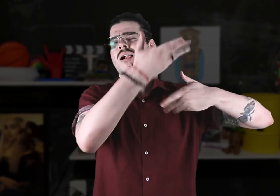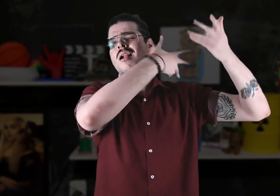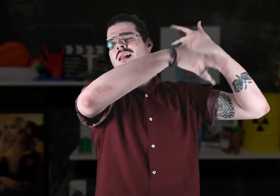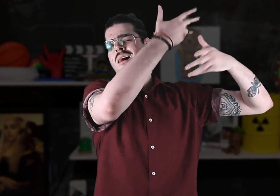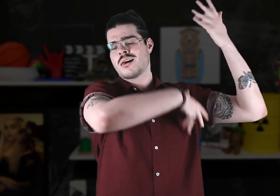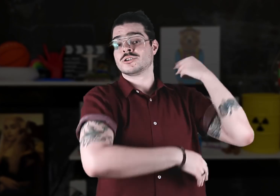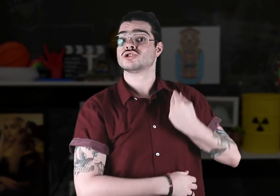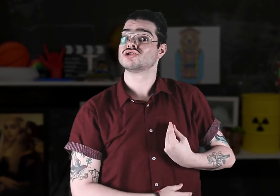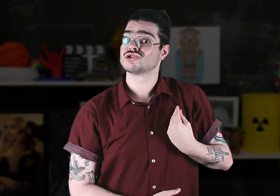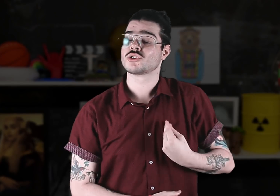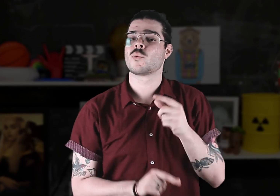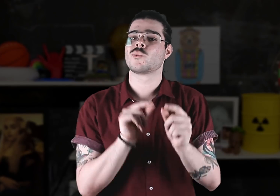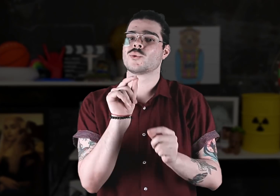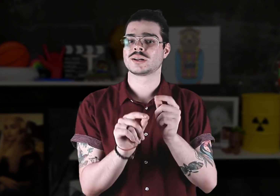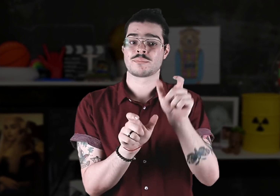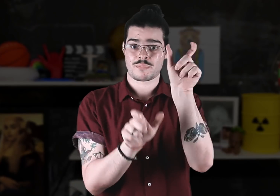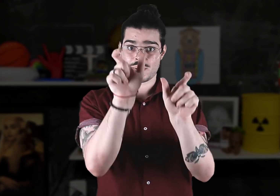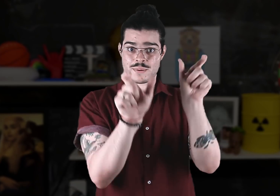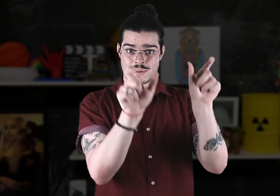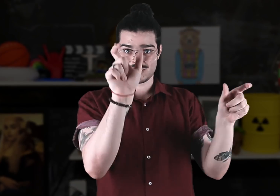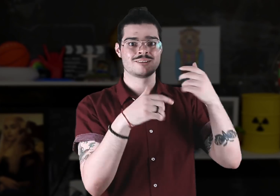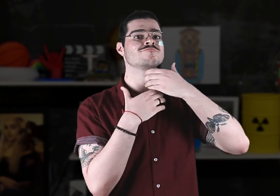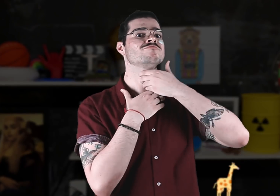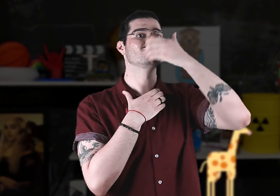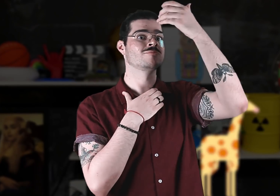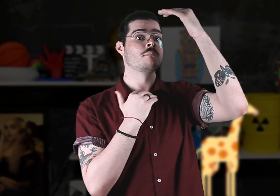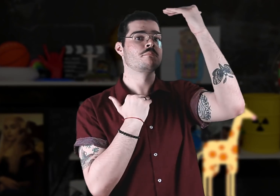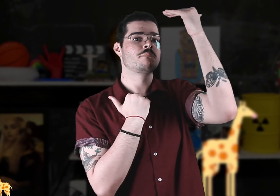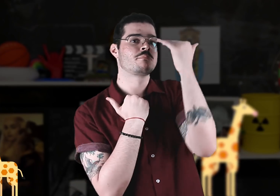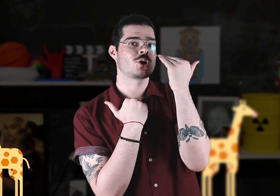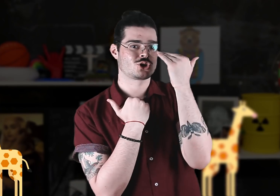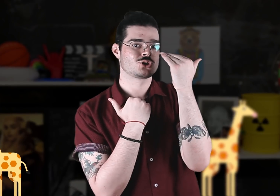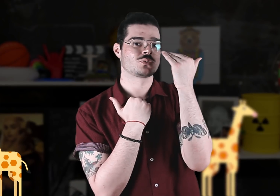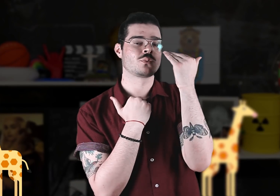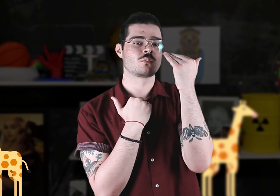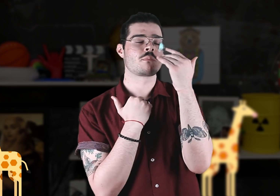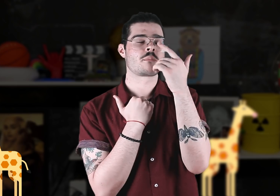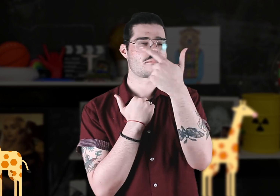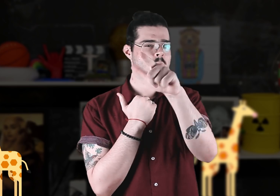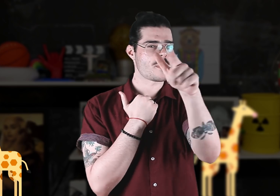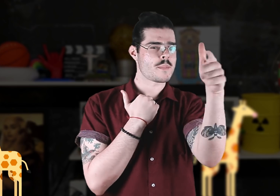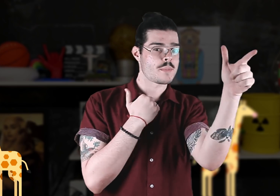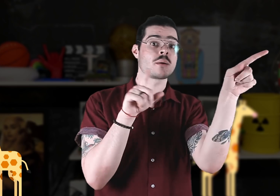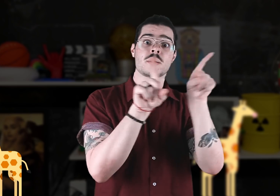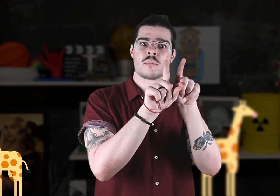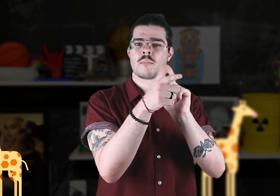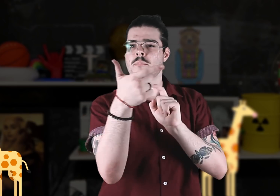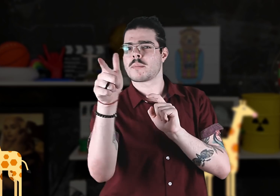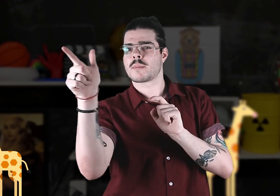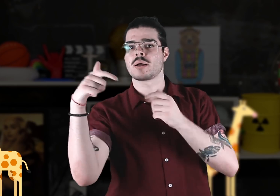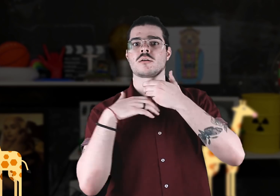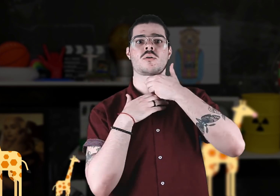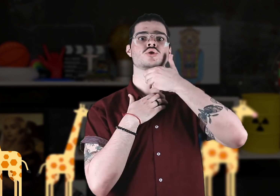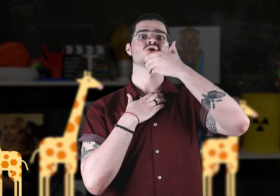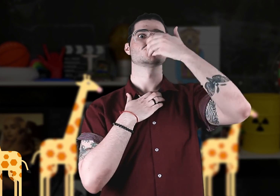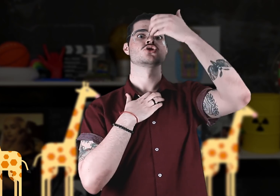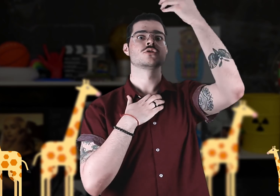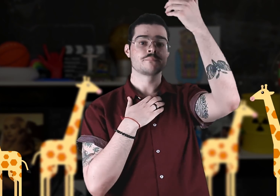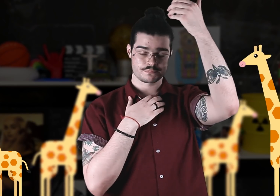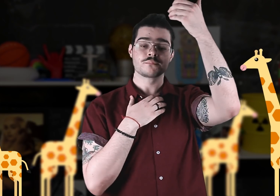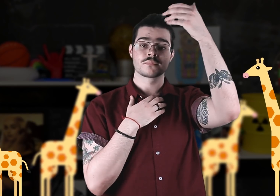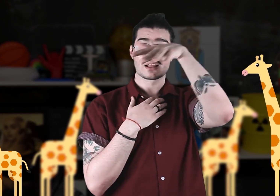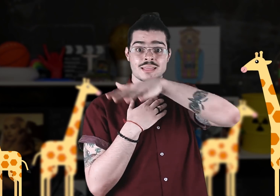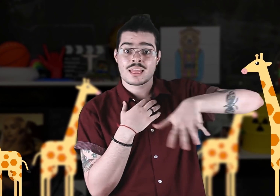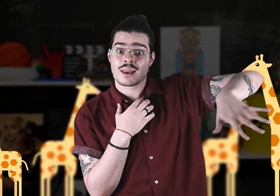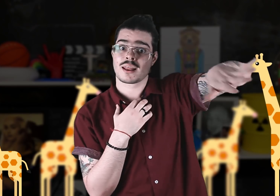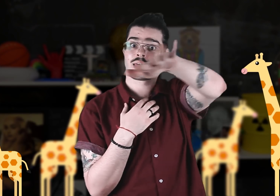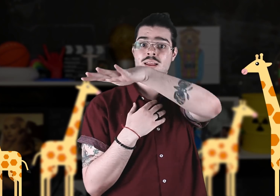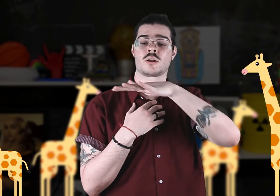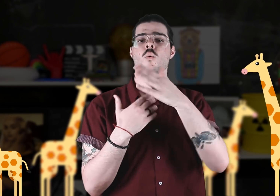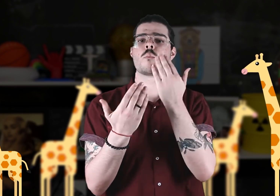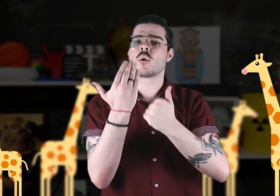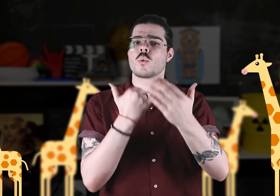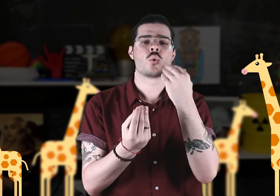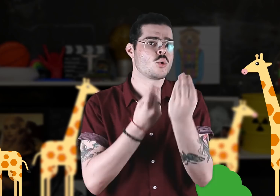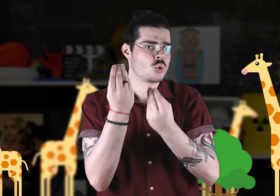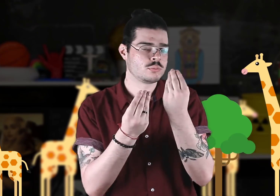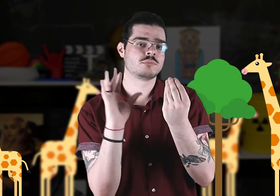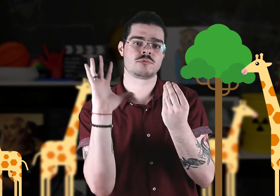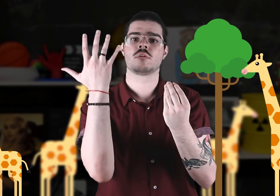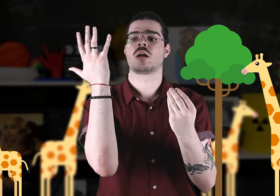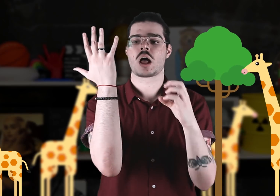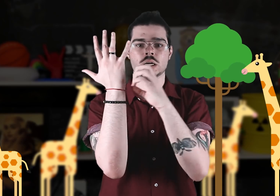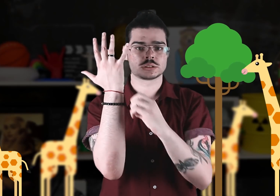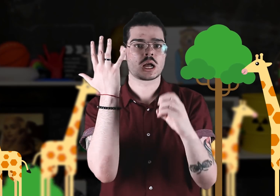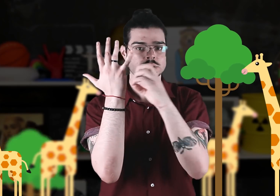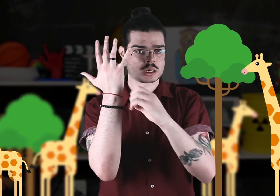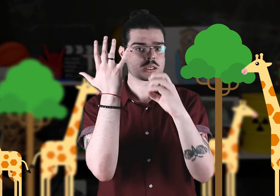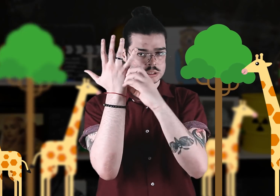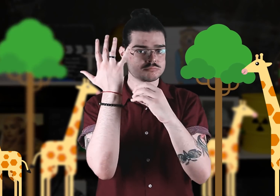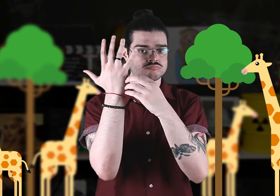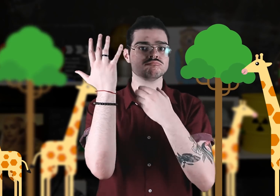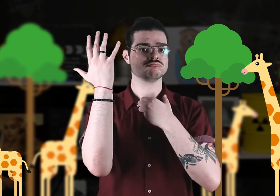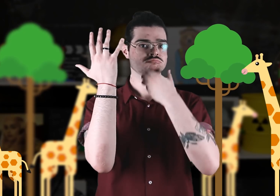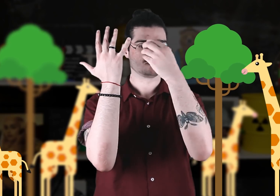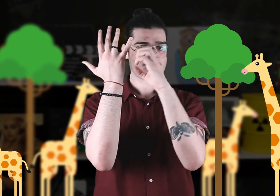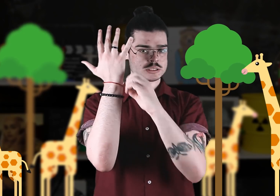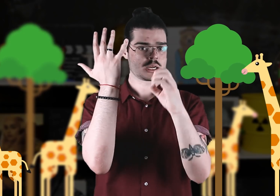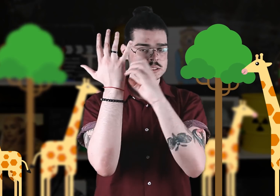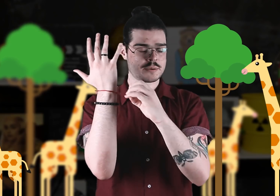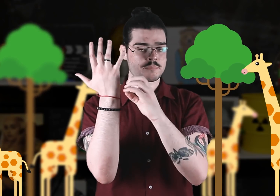there were giraffes with short necks and others with long necks, both of them fed on leaves on the tree,